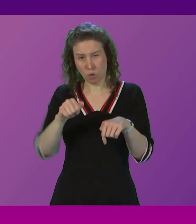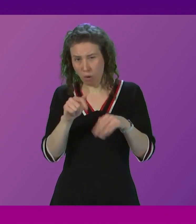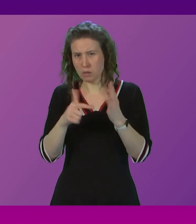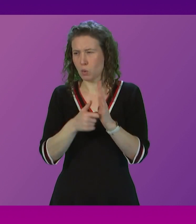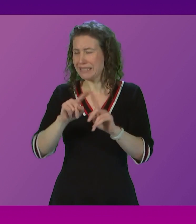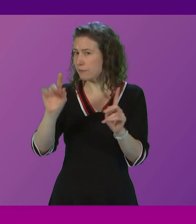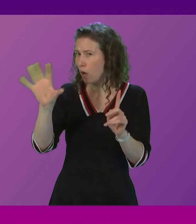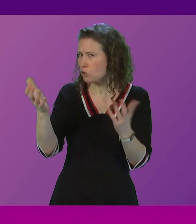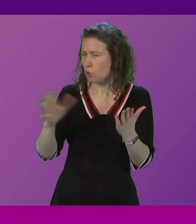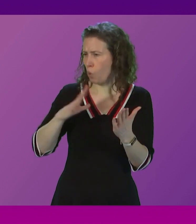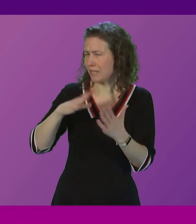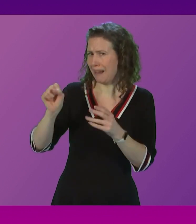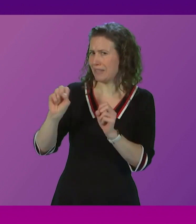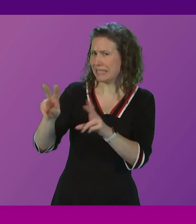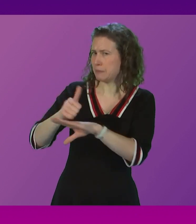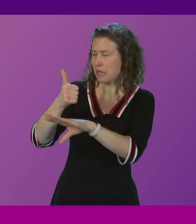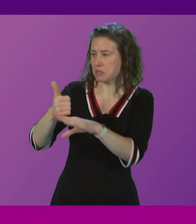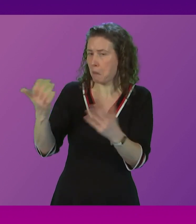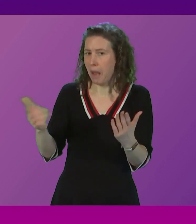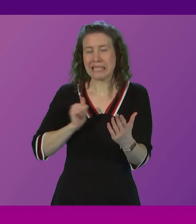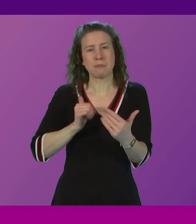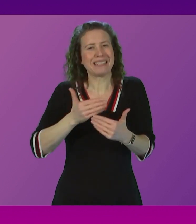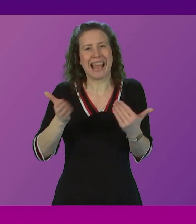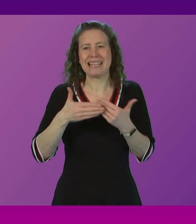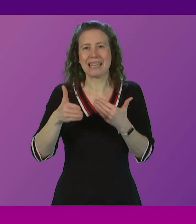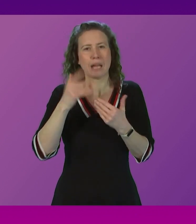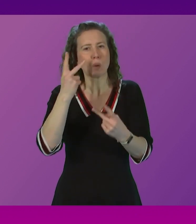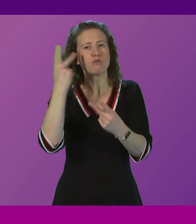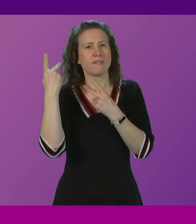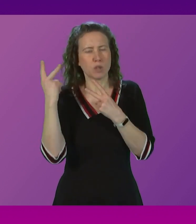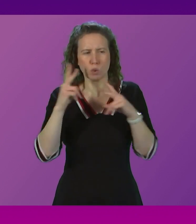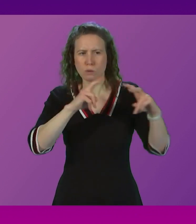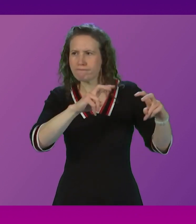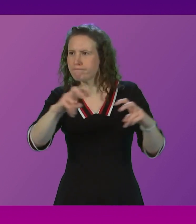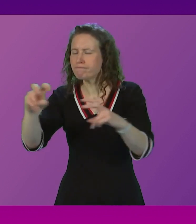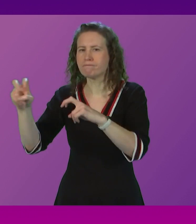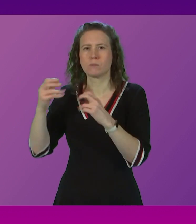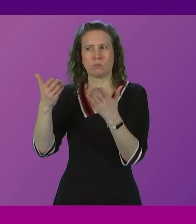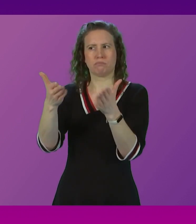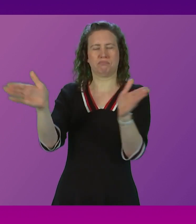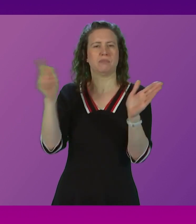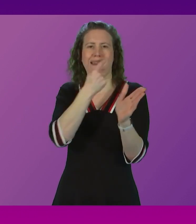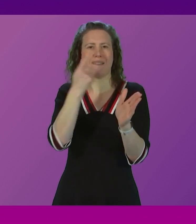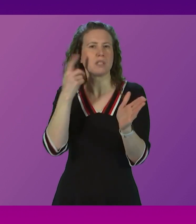that already have schemes in place. I would expect any gateway review to take broadly based evidence, but I will come back to the member in due course with fuller detail about what